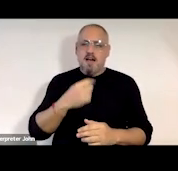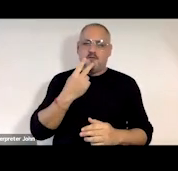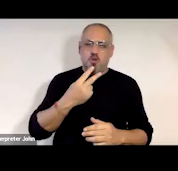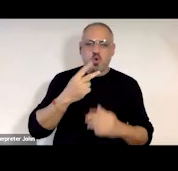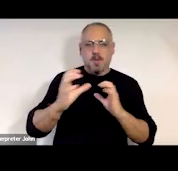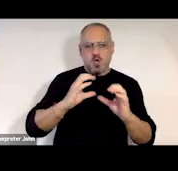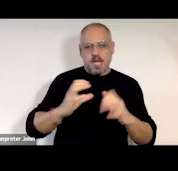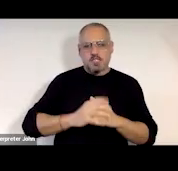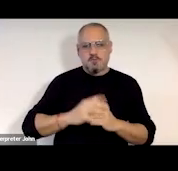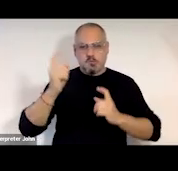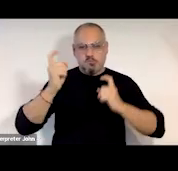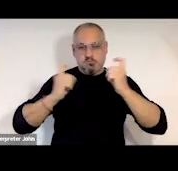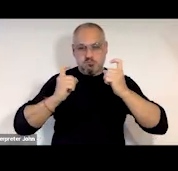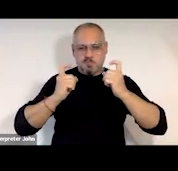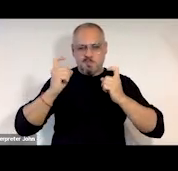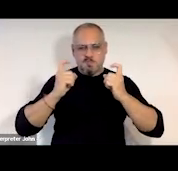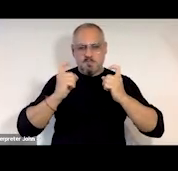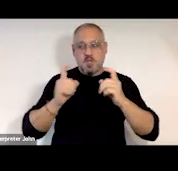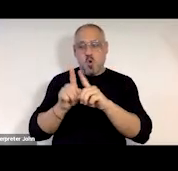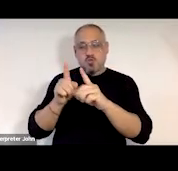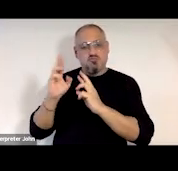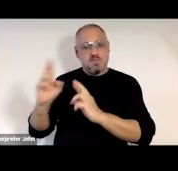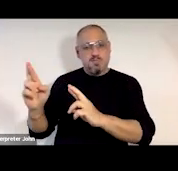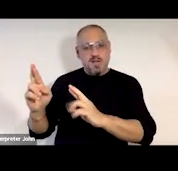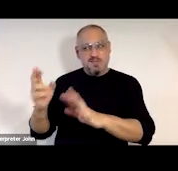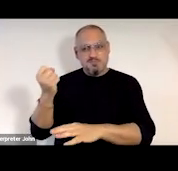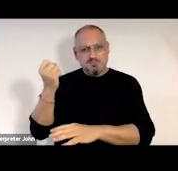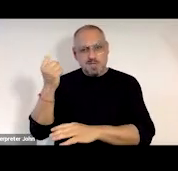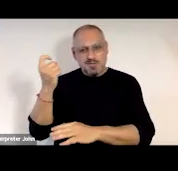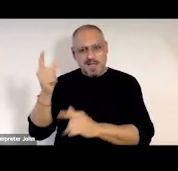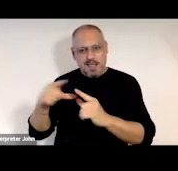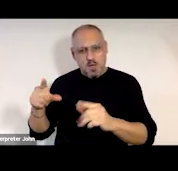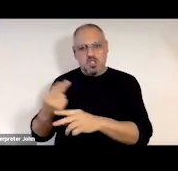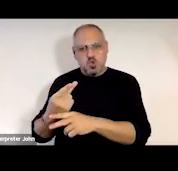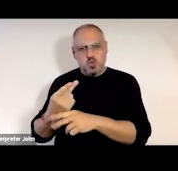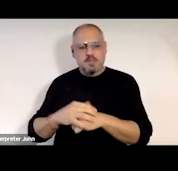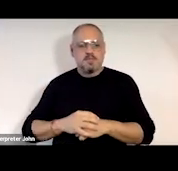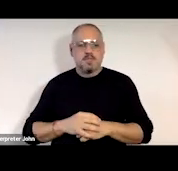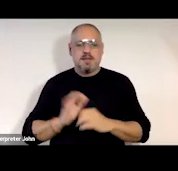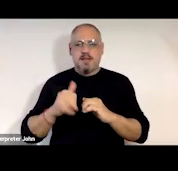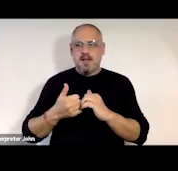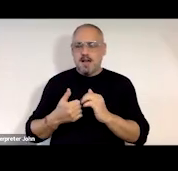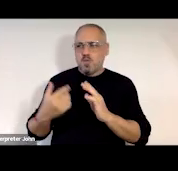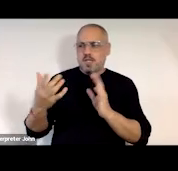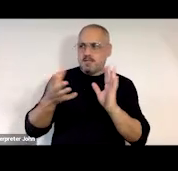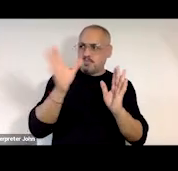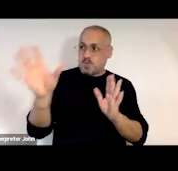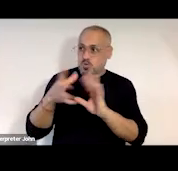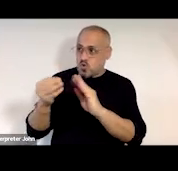and again, using respectful and understanding language in how we depict their stories and what we write